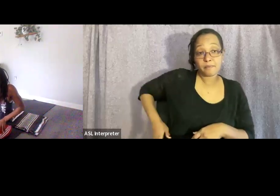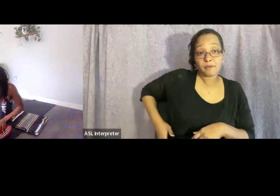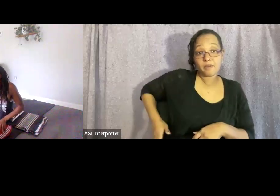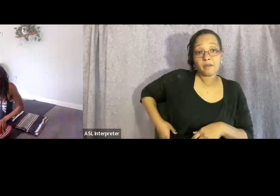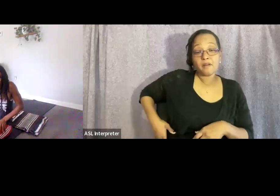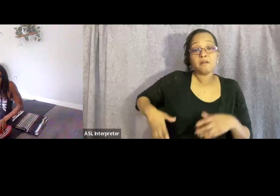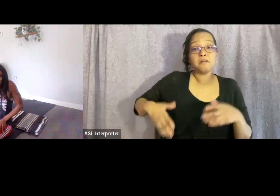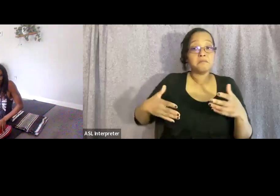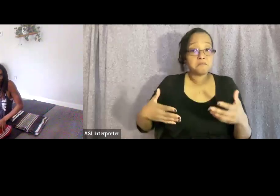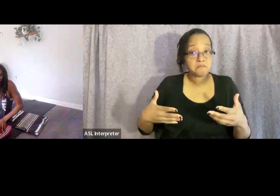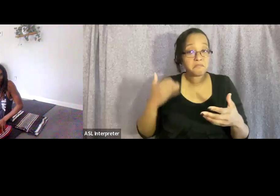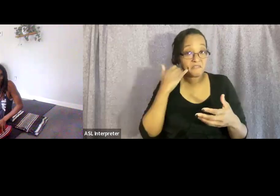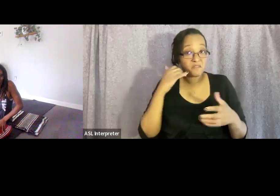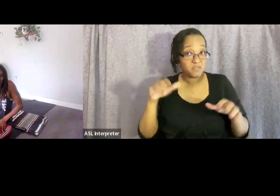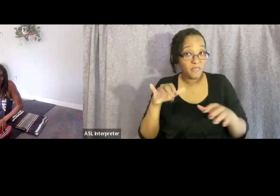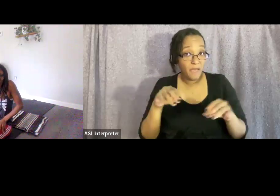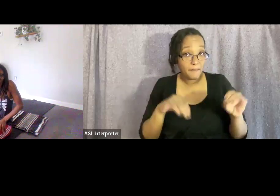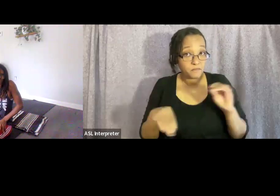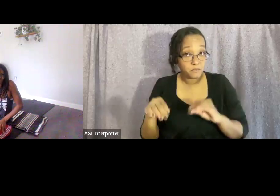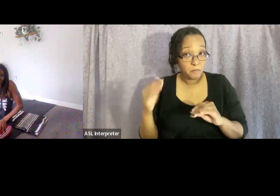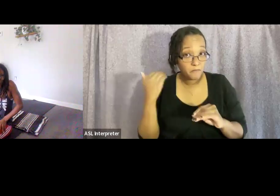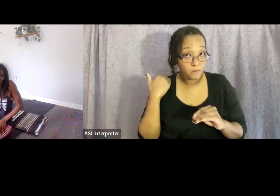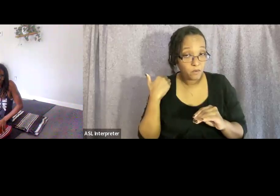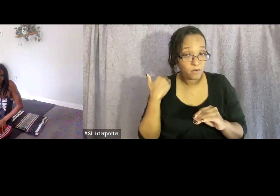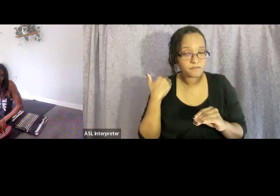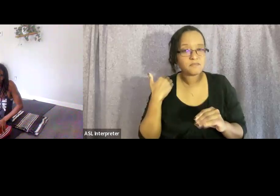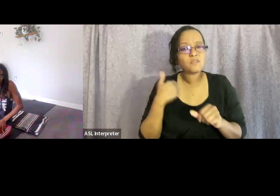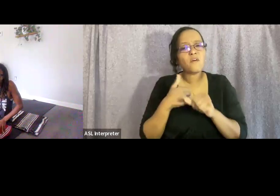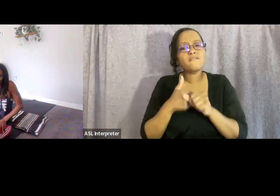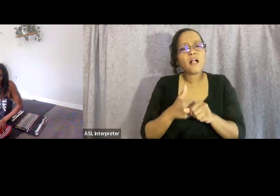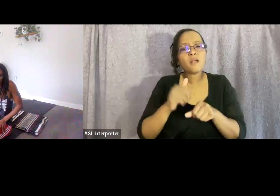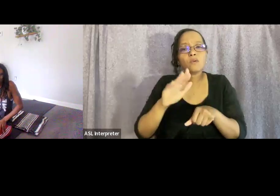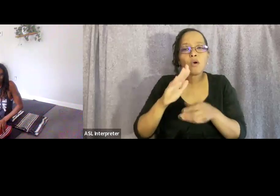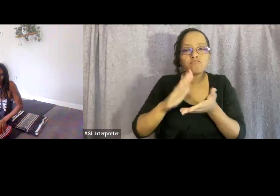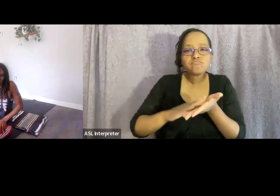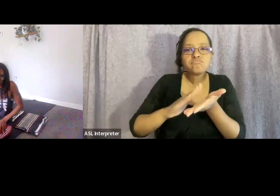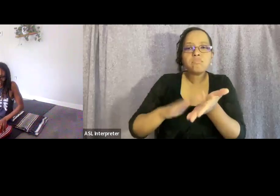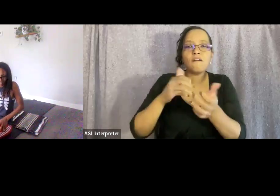And then in your own way, and in your own time, transition to the other side.